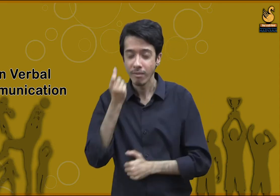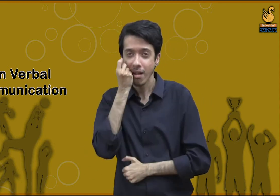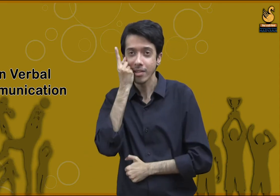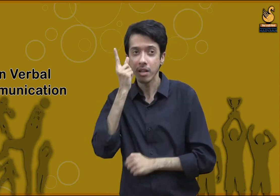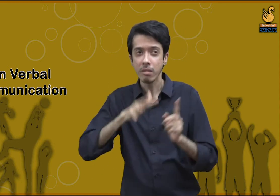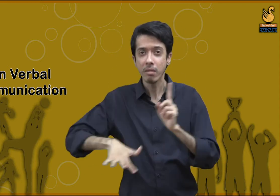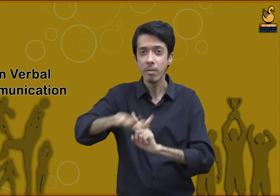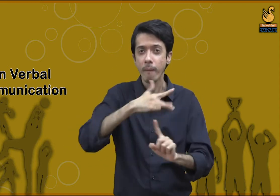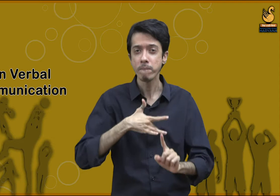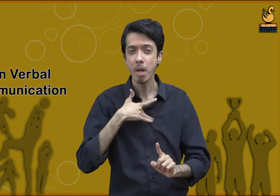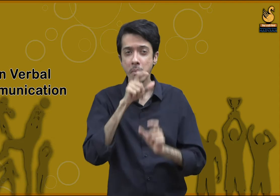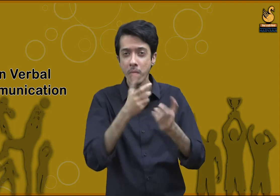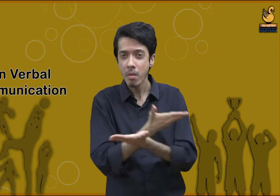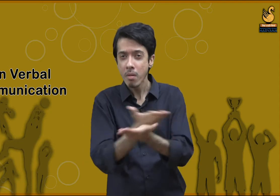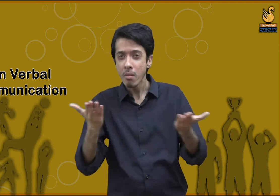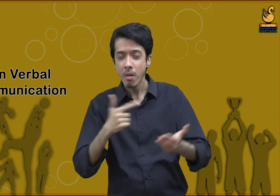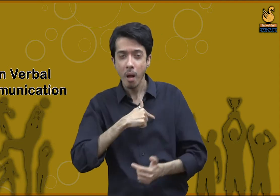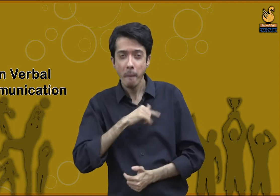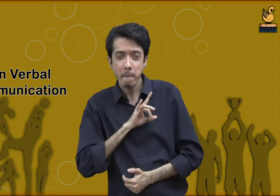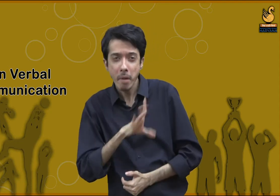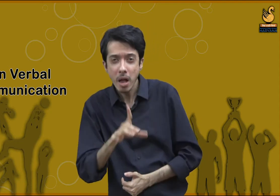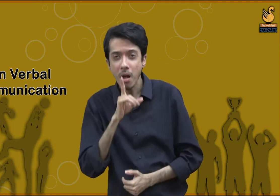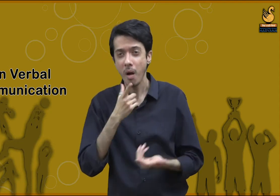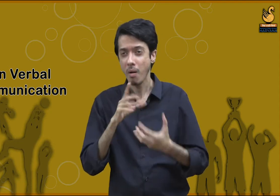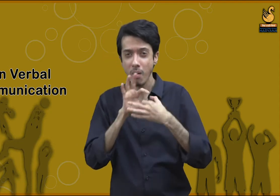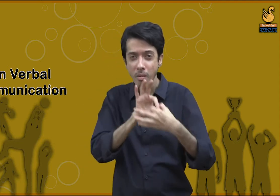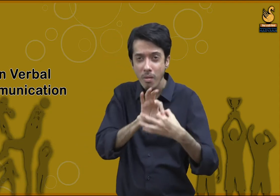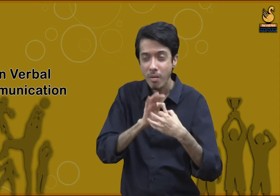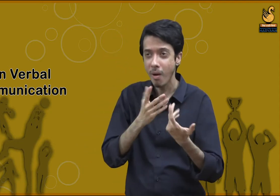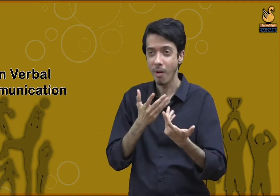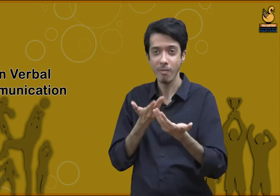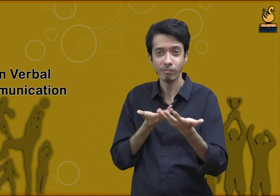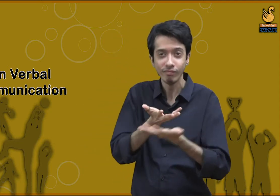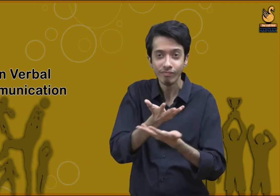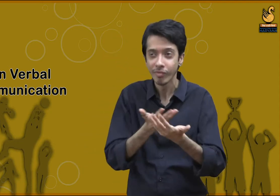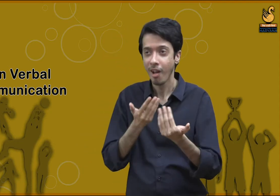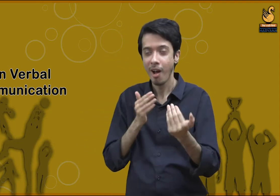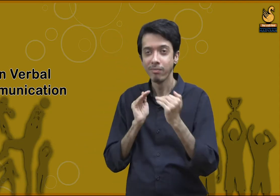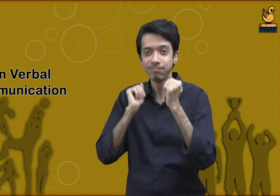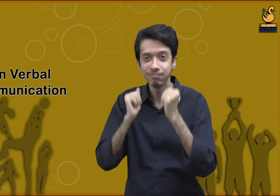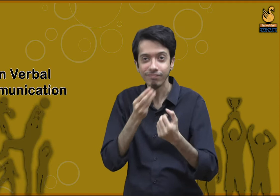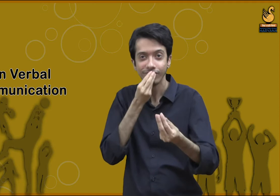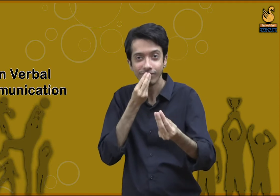We'll understand the feelings and emotions of other people. We will have empathy towards them. We'll interact with